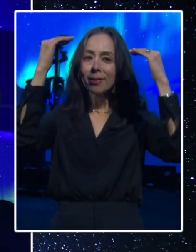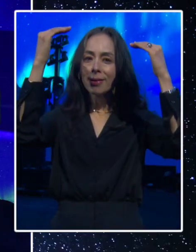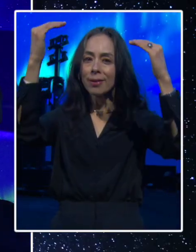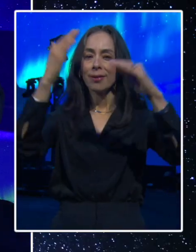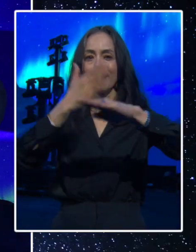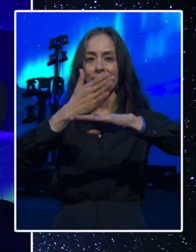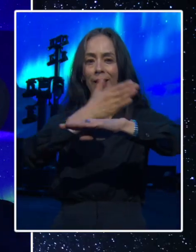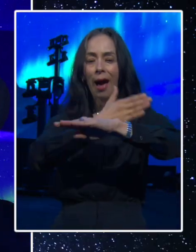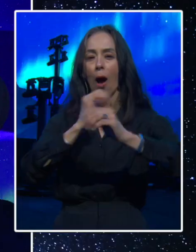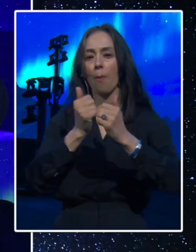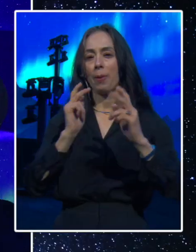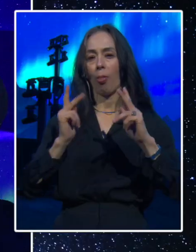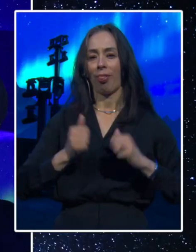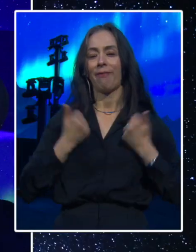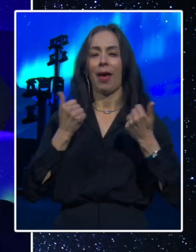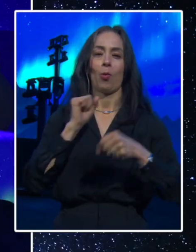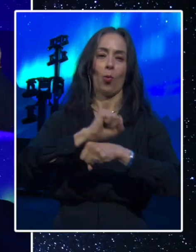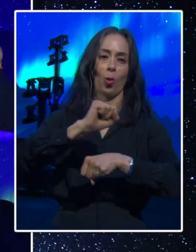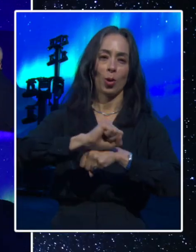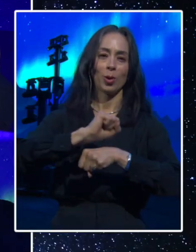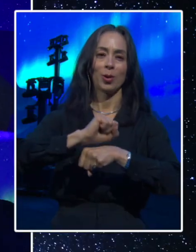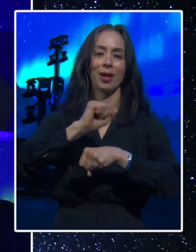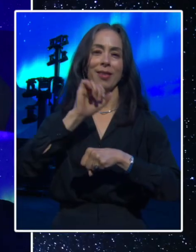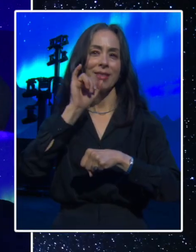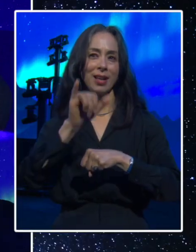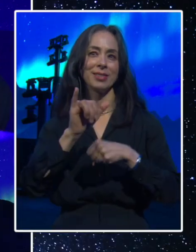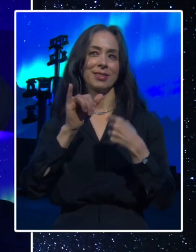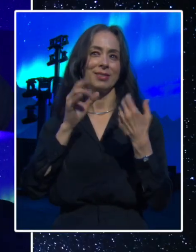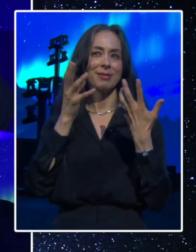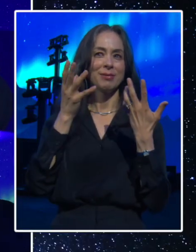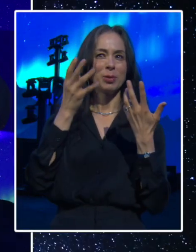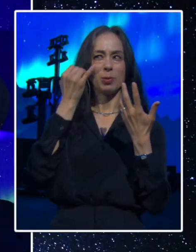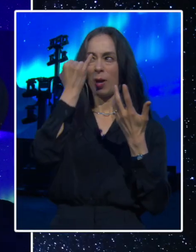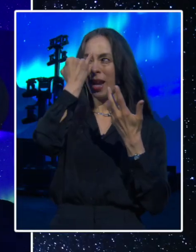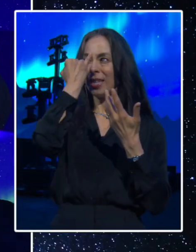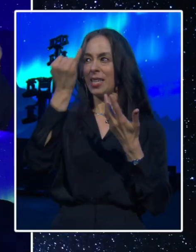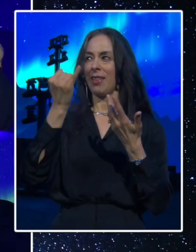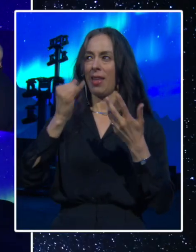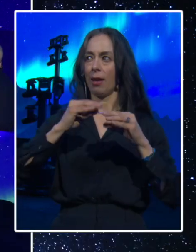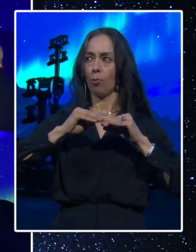And that purpose is driven by an idea that will echo throughout this keynote.